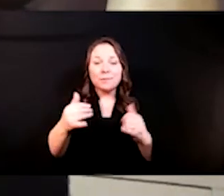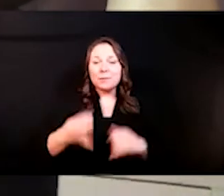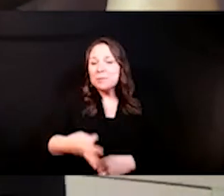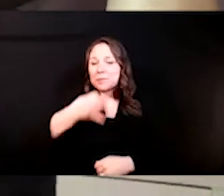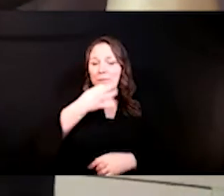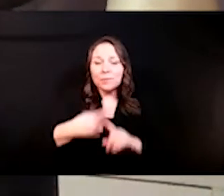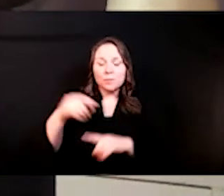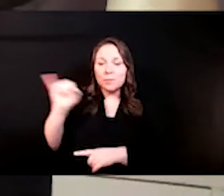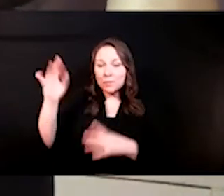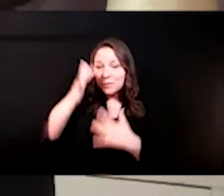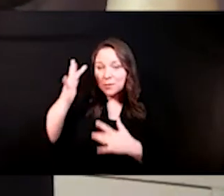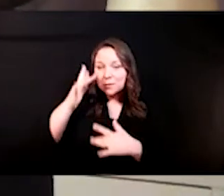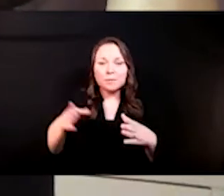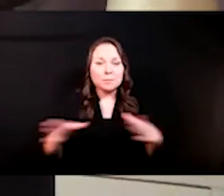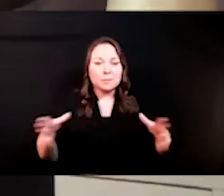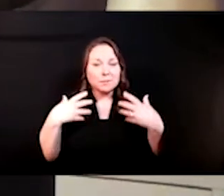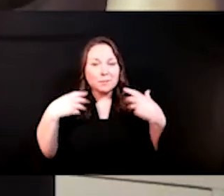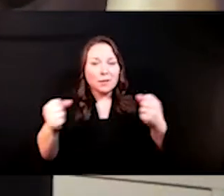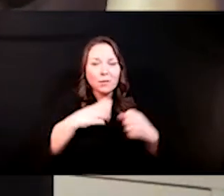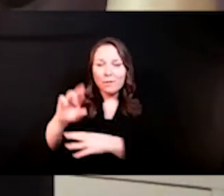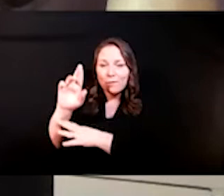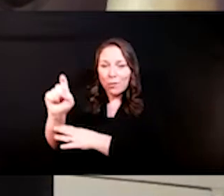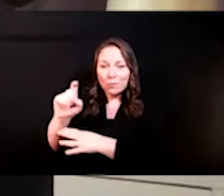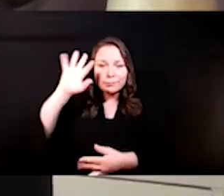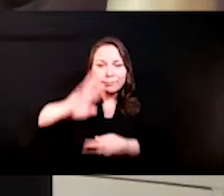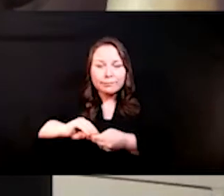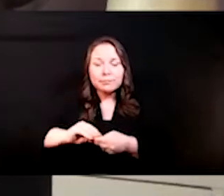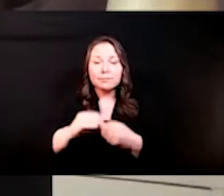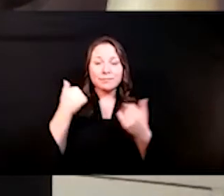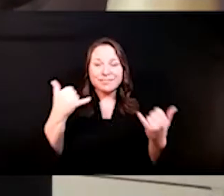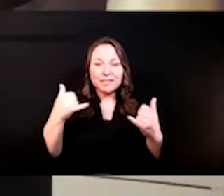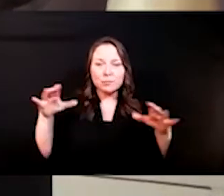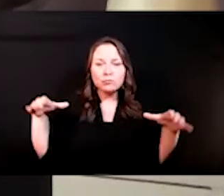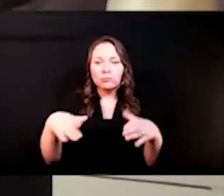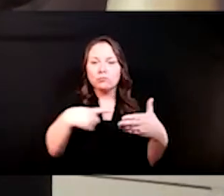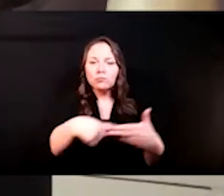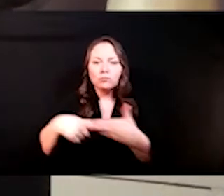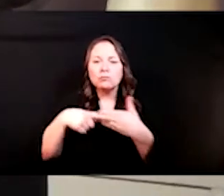EXPERTS IN INFECTIOUS DISEASES , PUBLIC HEALTH AND PHARMACY, AND TOGETHER, WE'RE GOING TO DISCUSS THE STATE OF THE